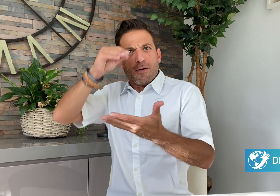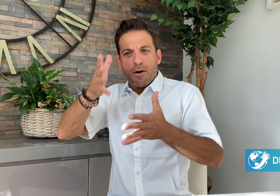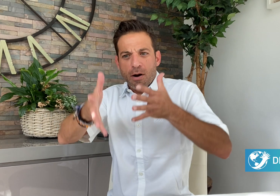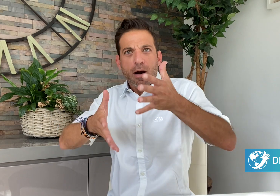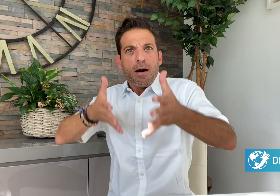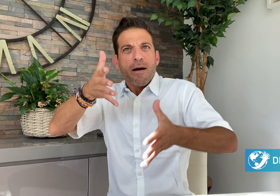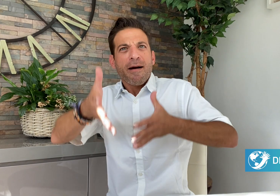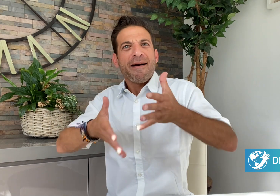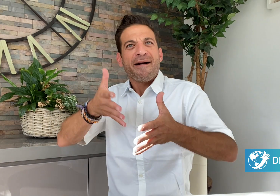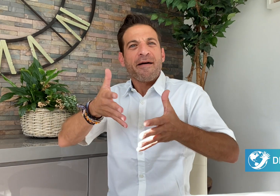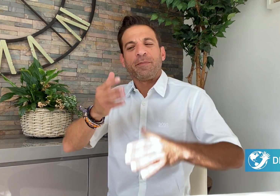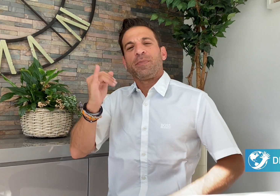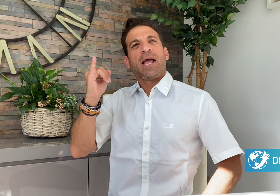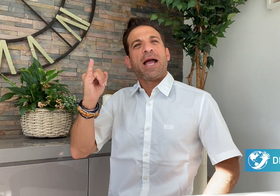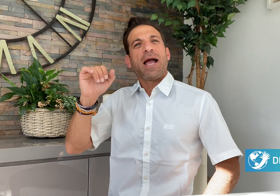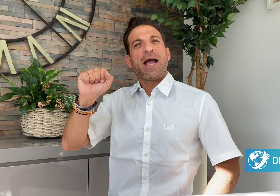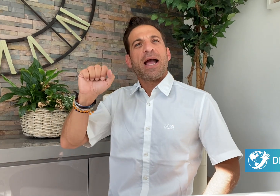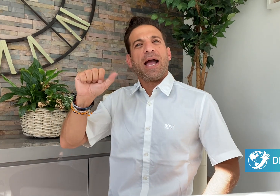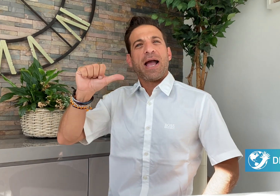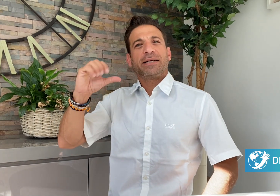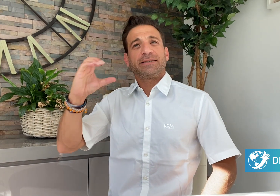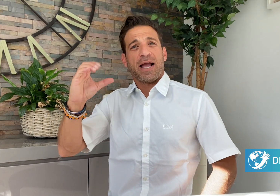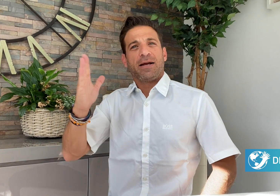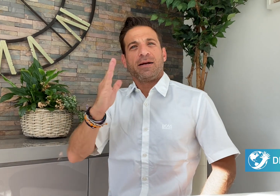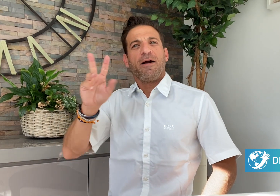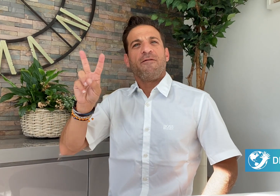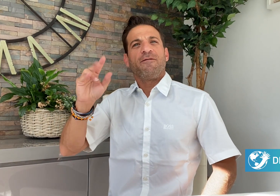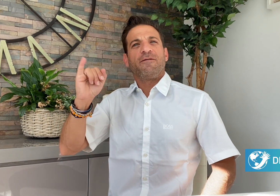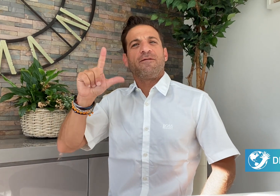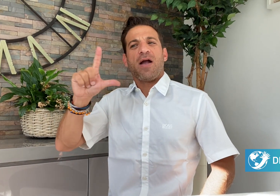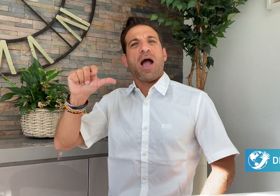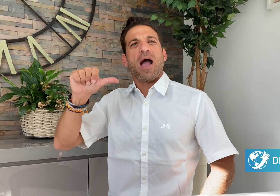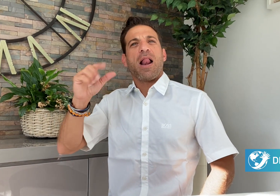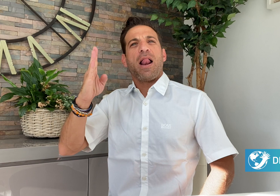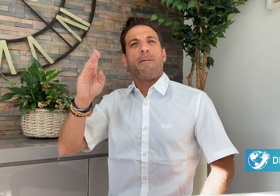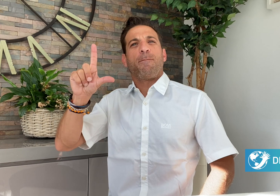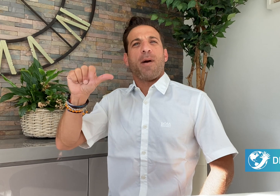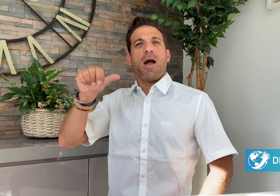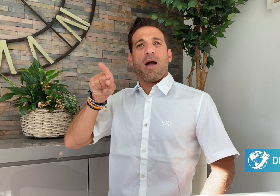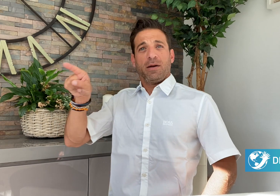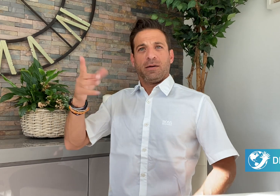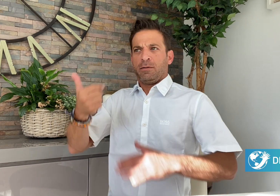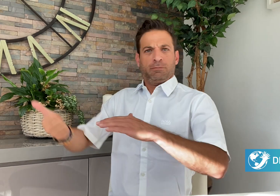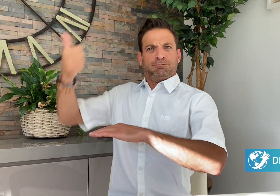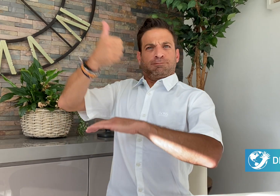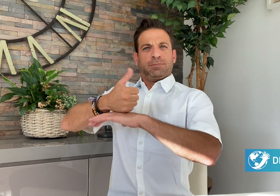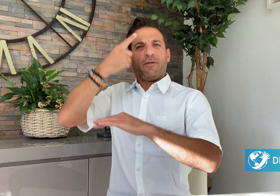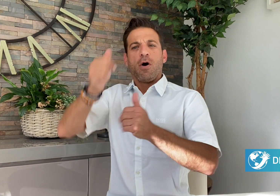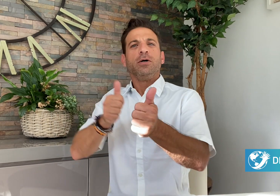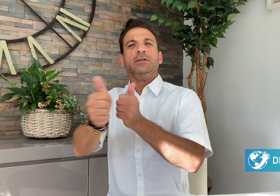Argentina announced they are adding Argentine Sign Language